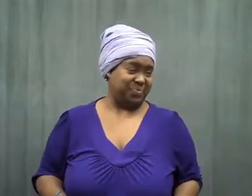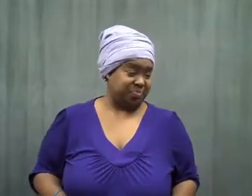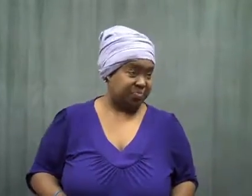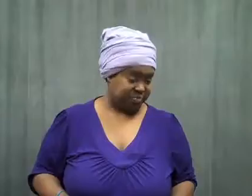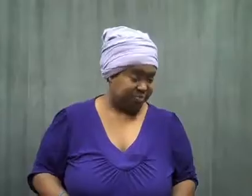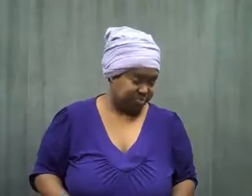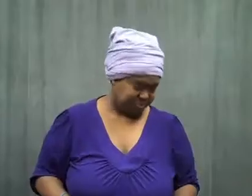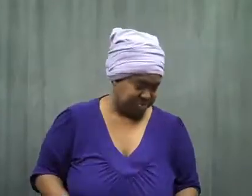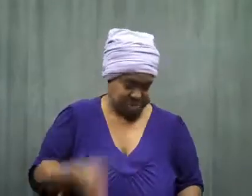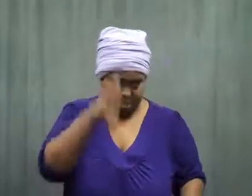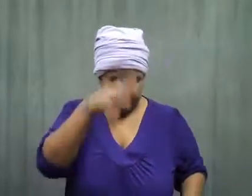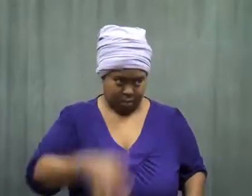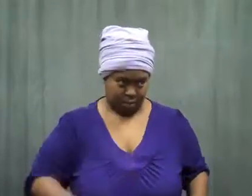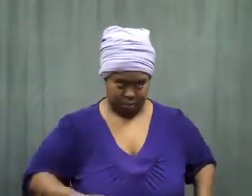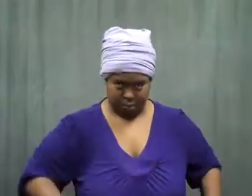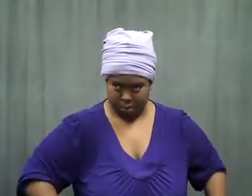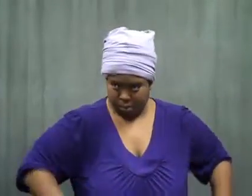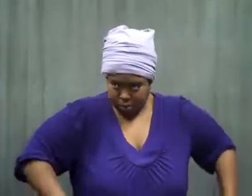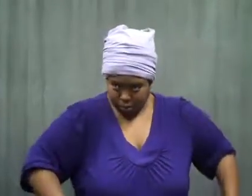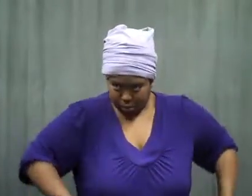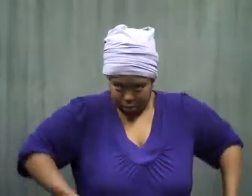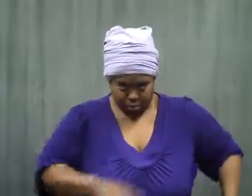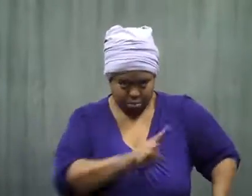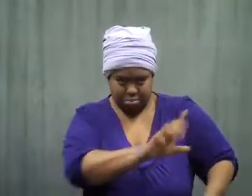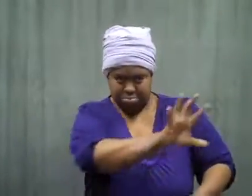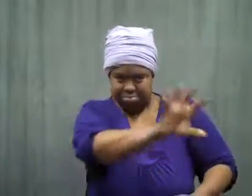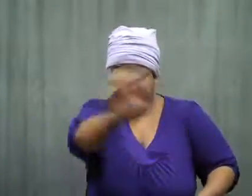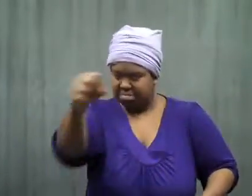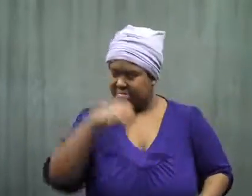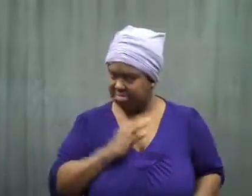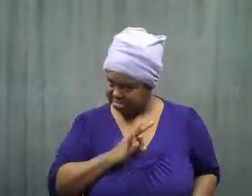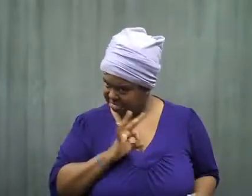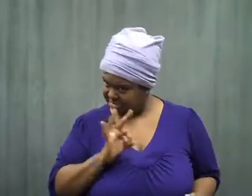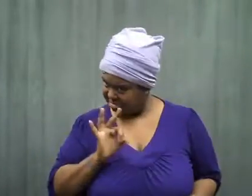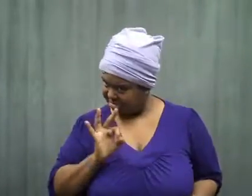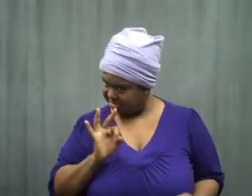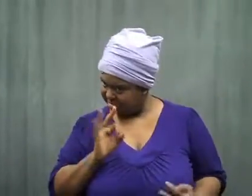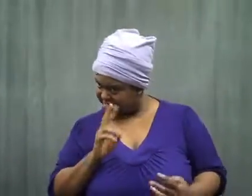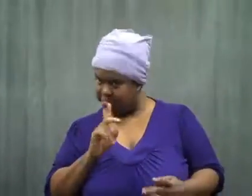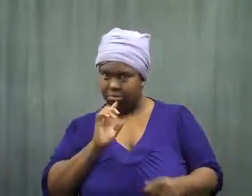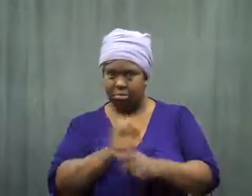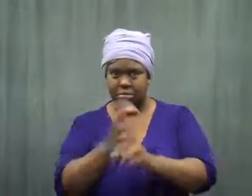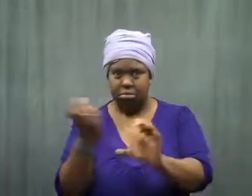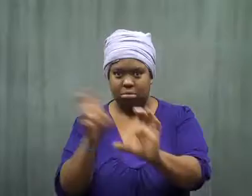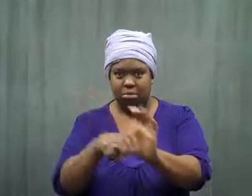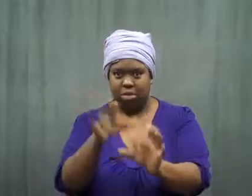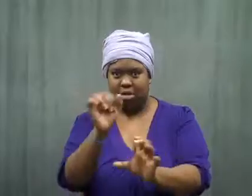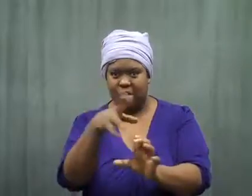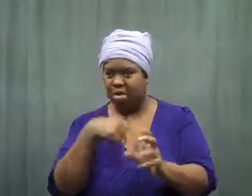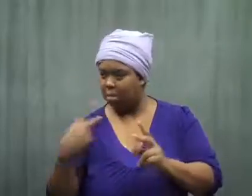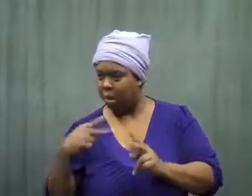The men all went out as I stared after them.